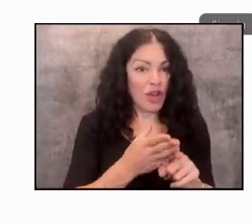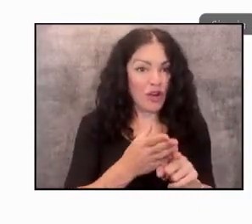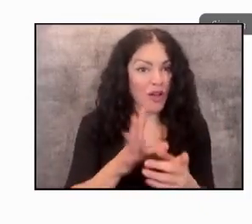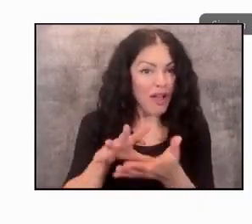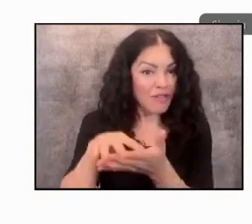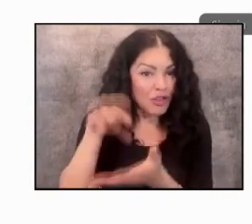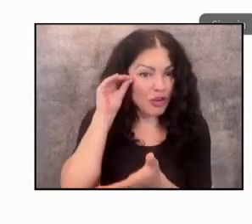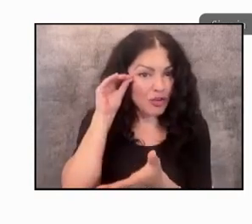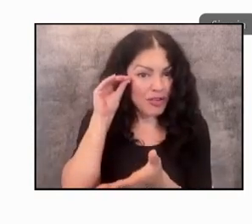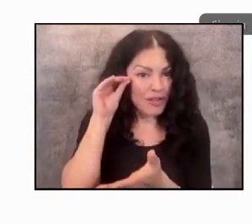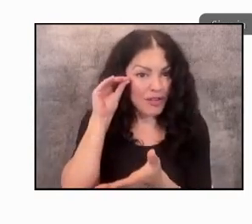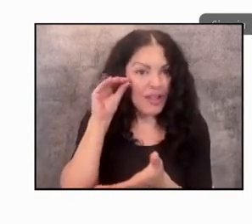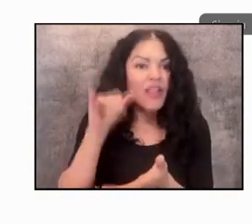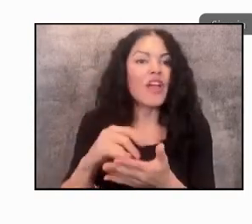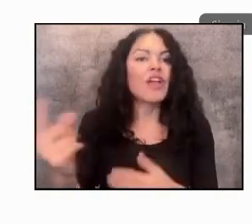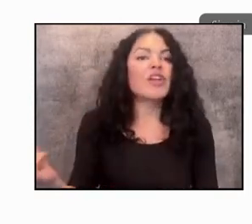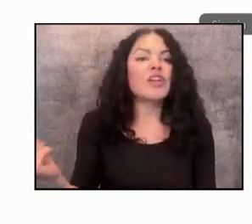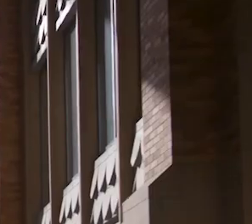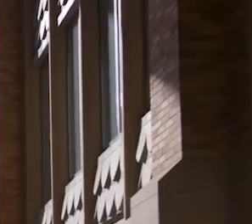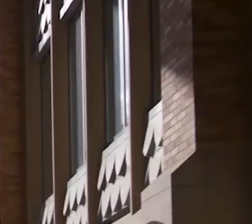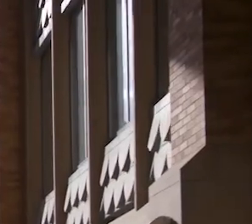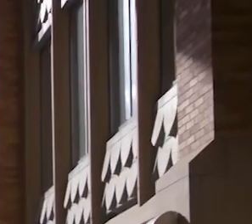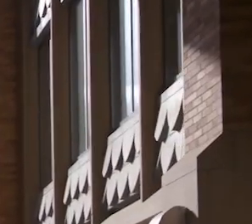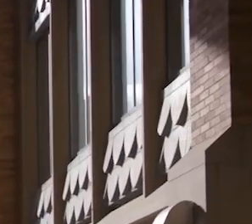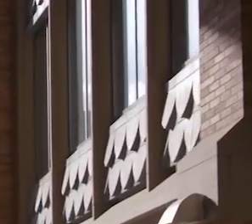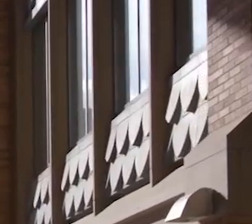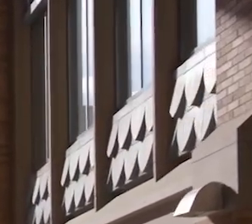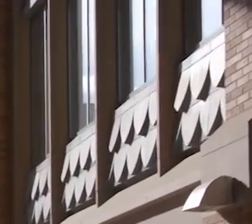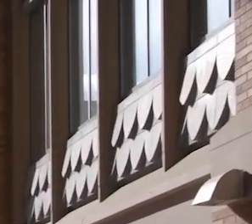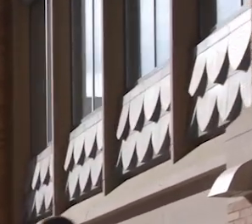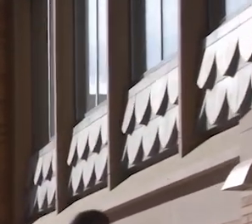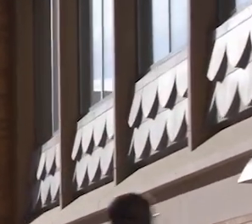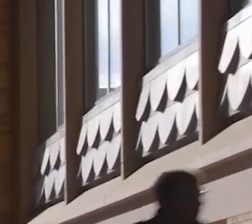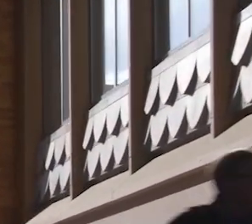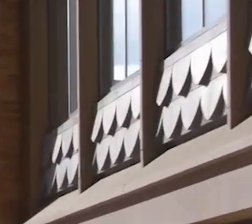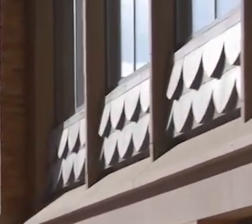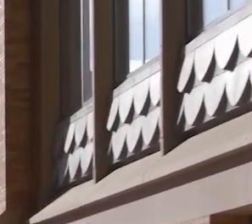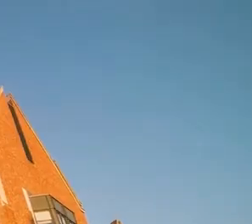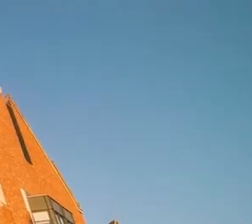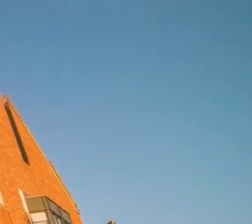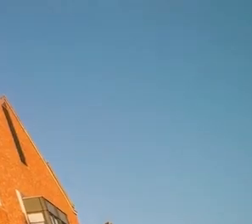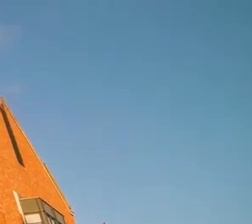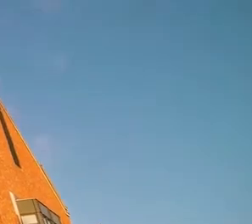mitigate many of the issues we discussed today. I would encourage everyone in our academic